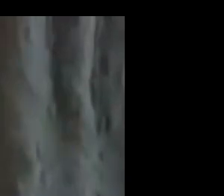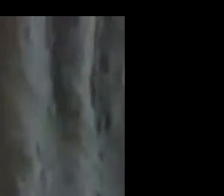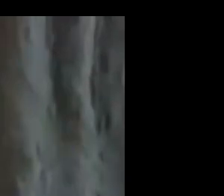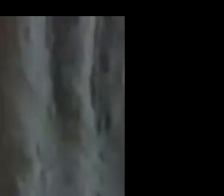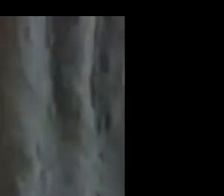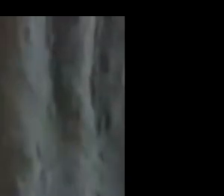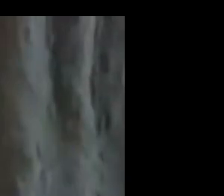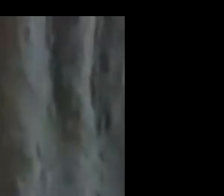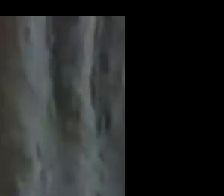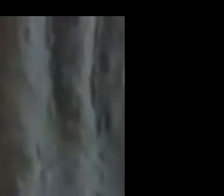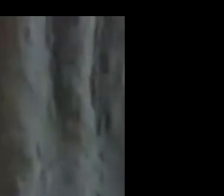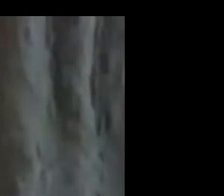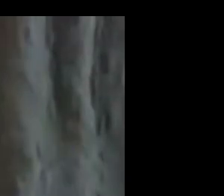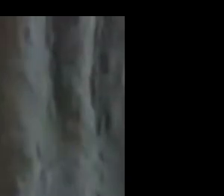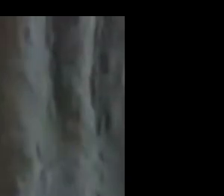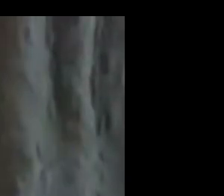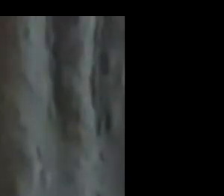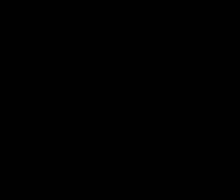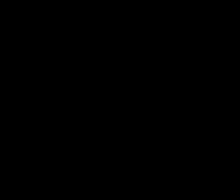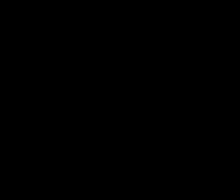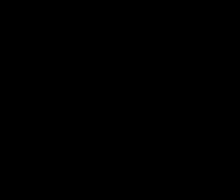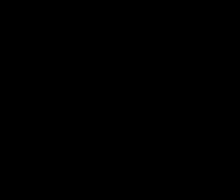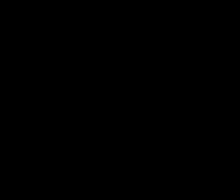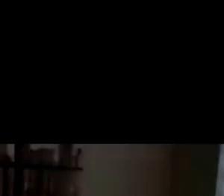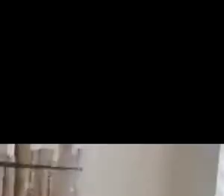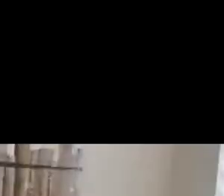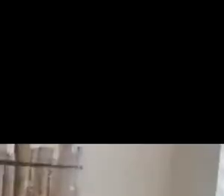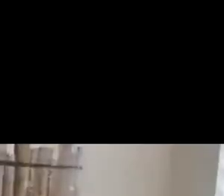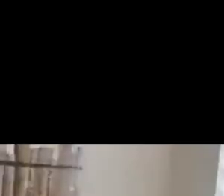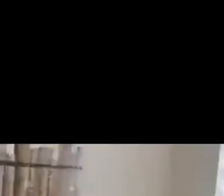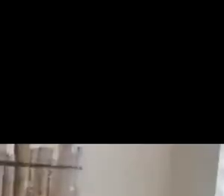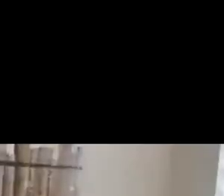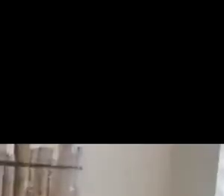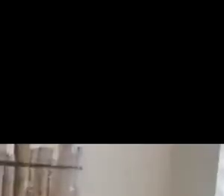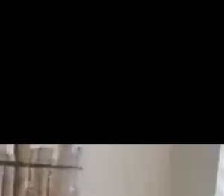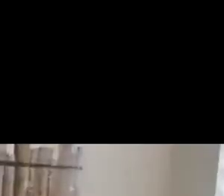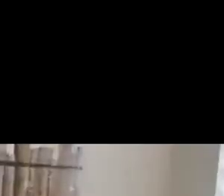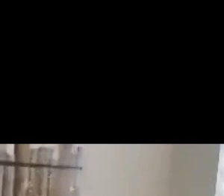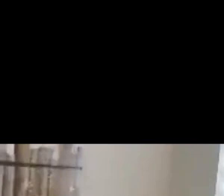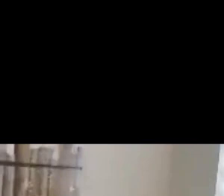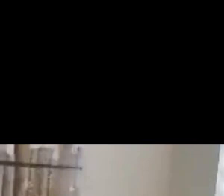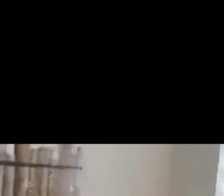And I know we've got, I want to at least share one question.